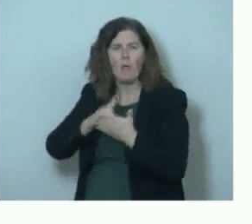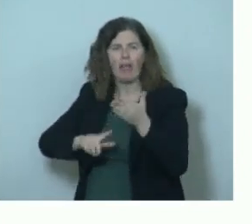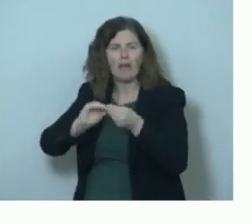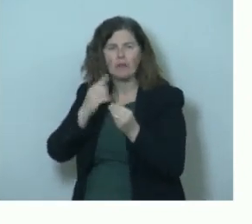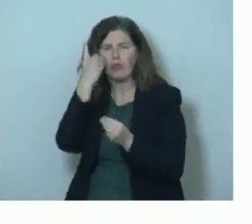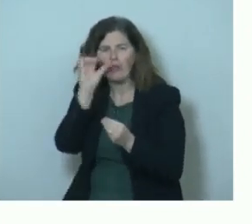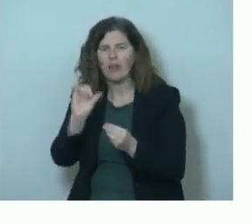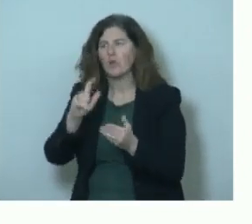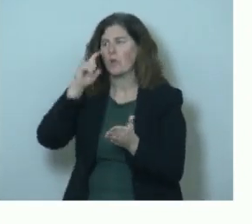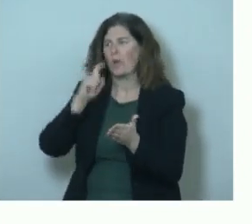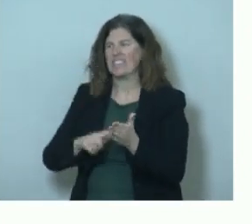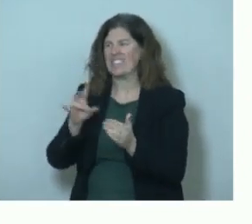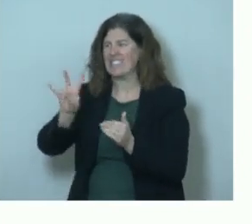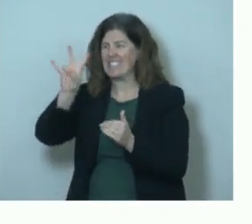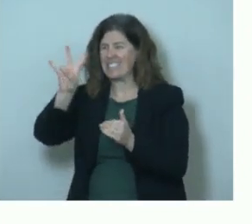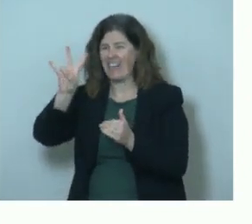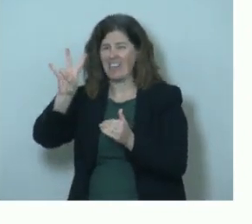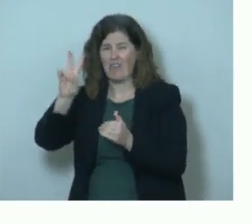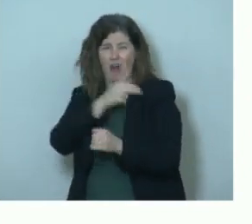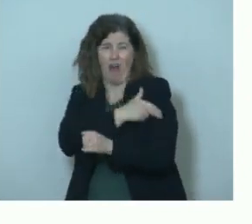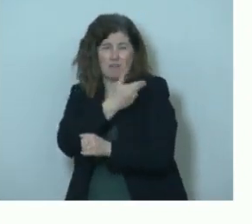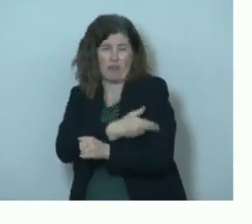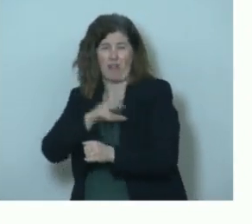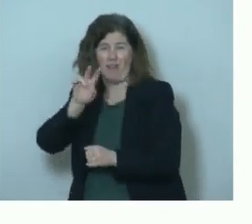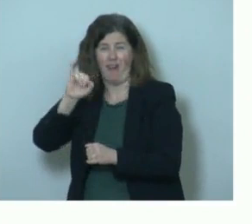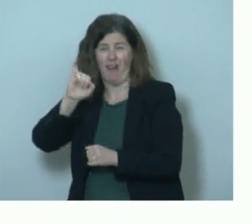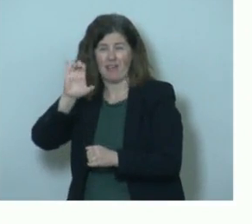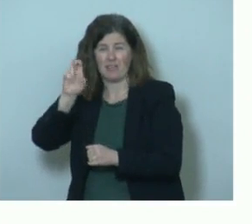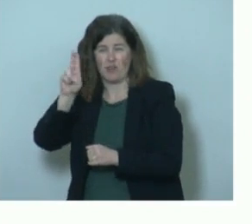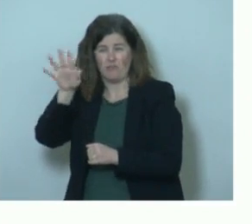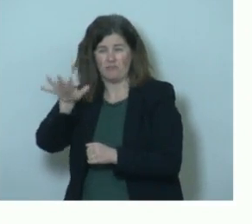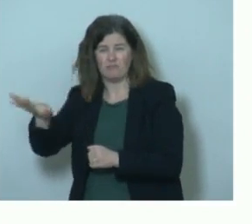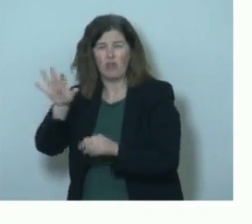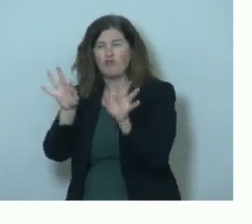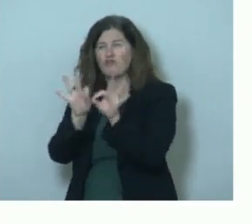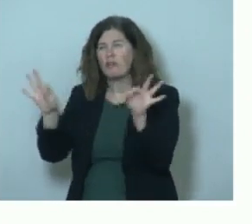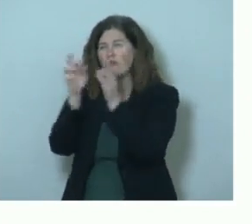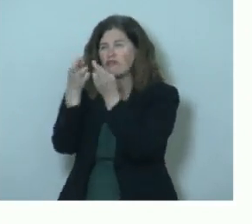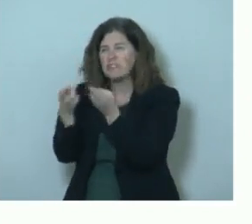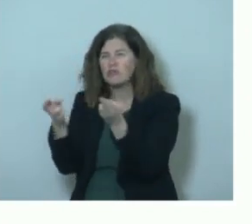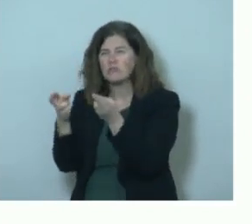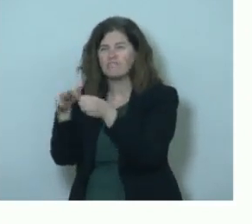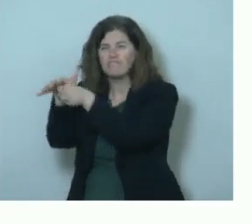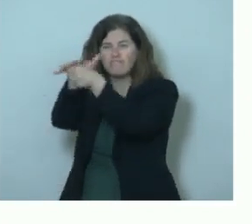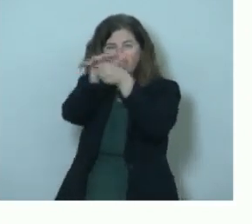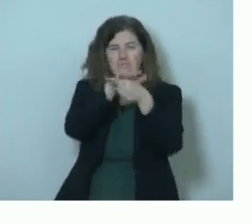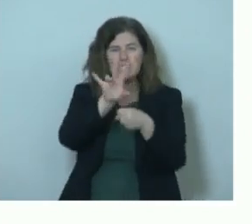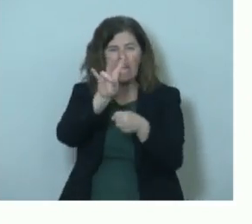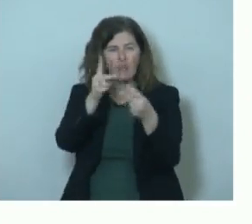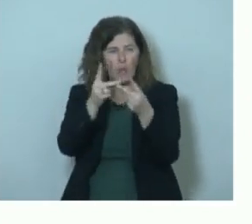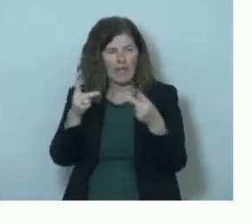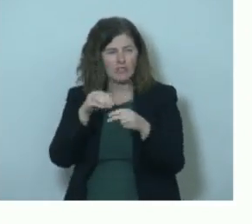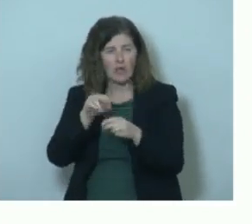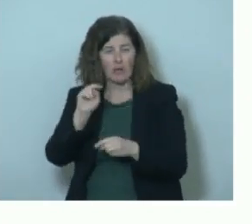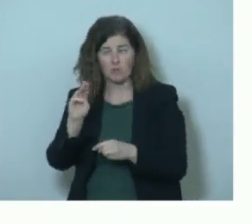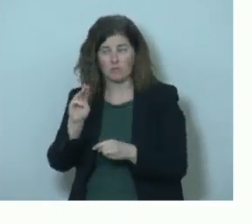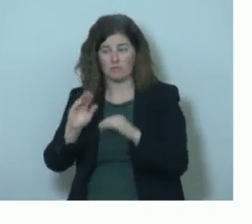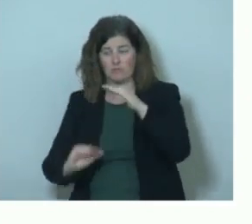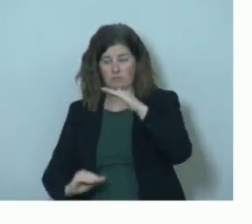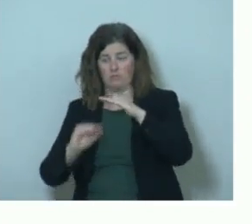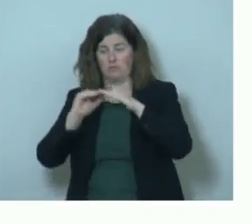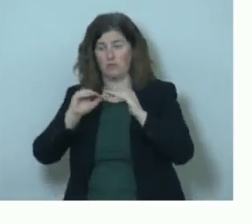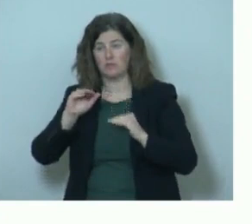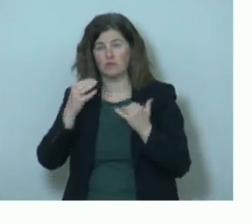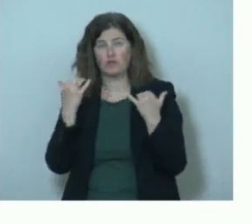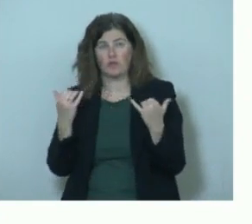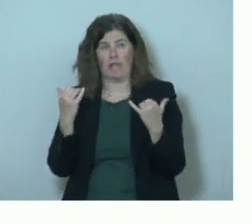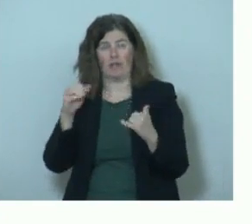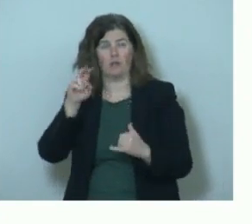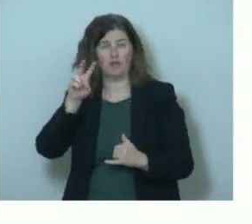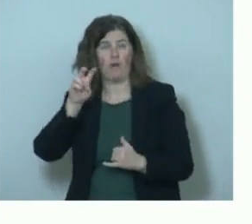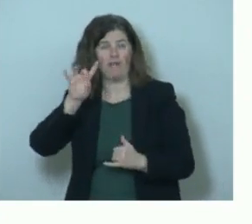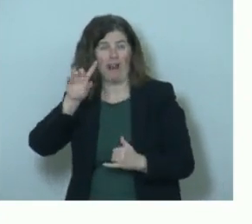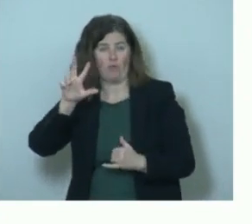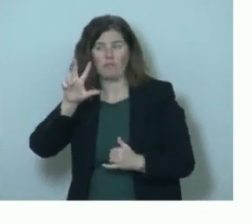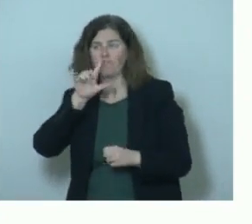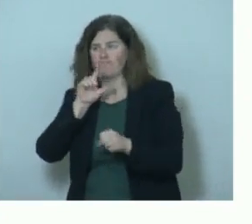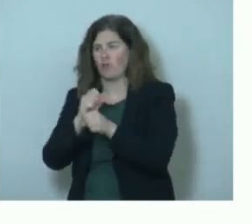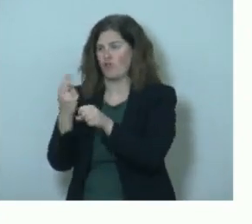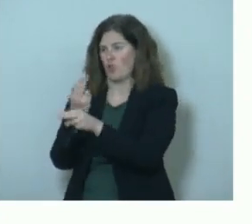YOU WILL SEE A GRAPH THAT SHOWS A BLACK LINE WHICH IS GETTING ARE REPORTING DOWN TO EVERY DAY.